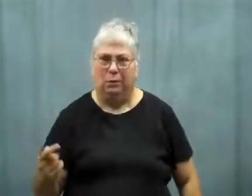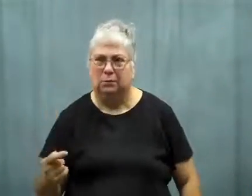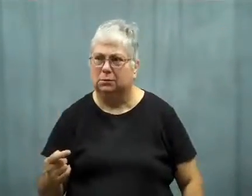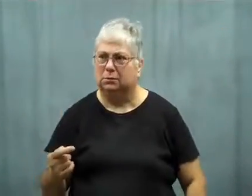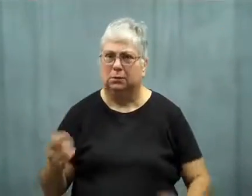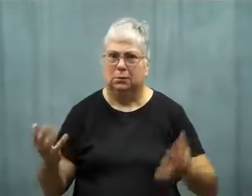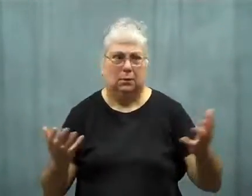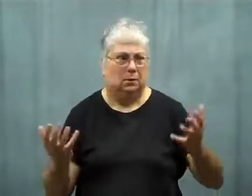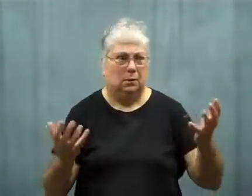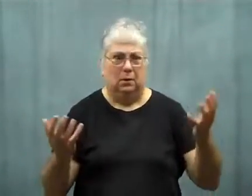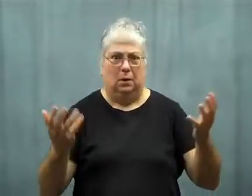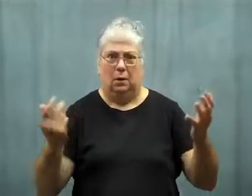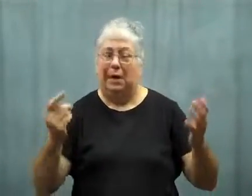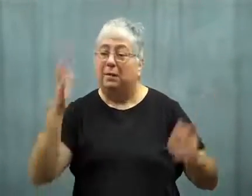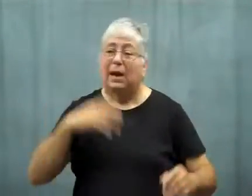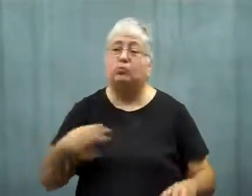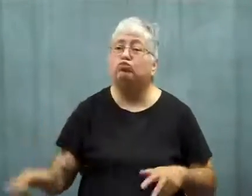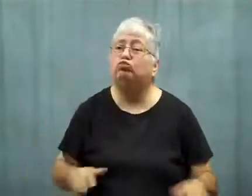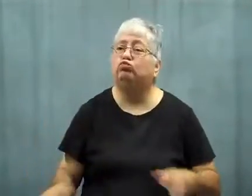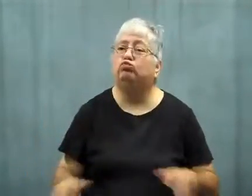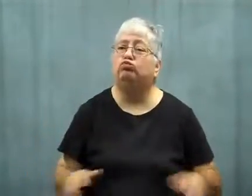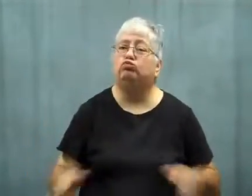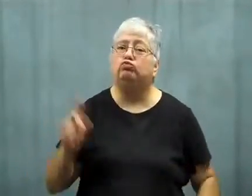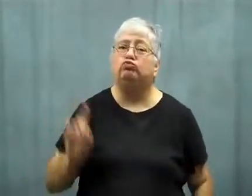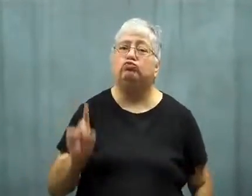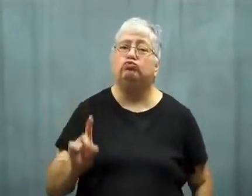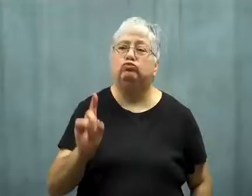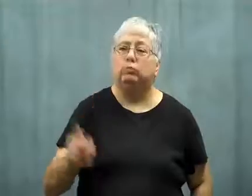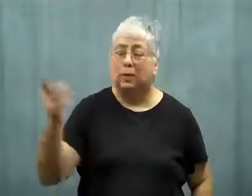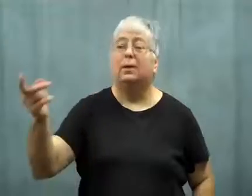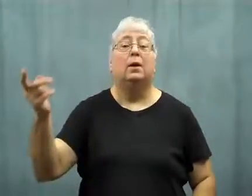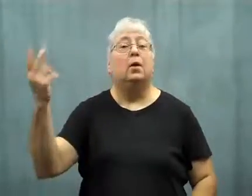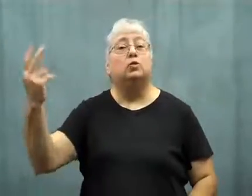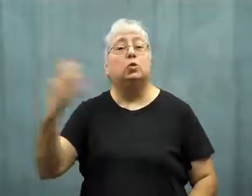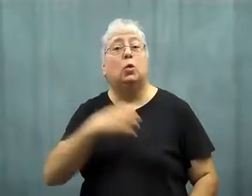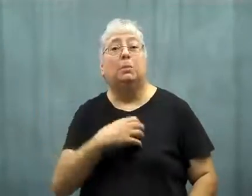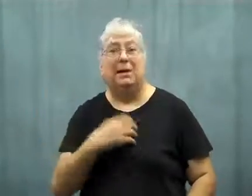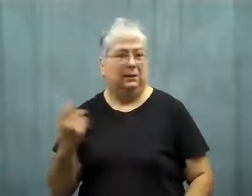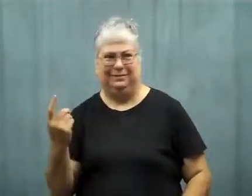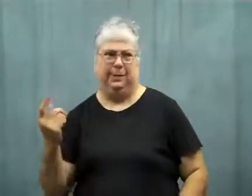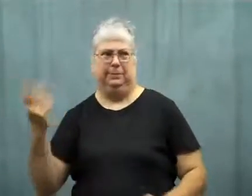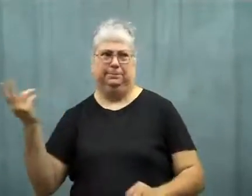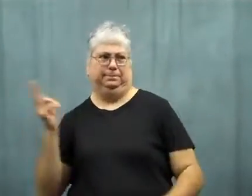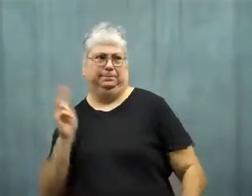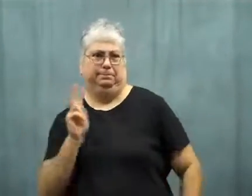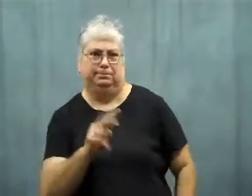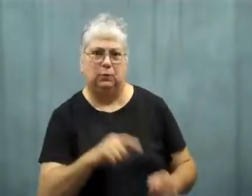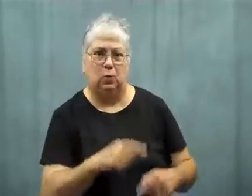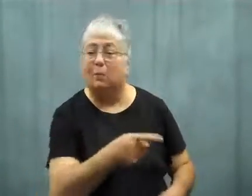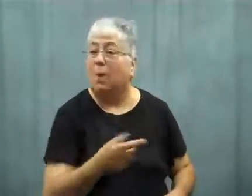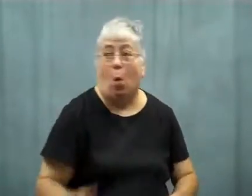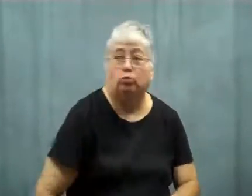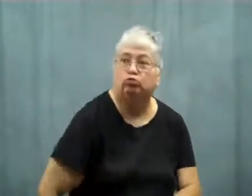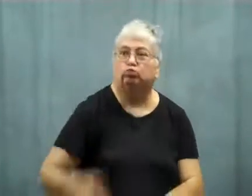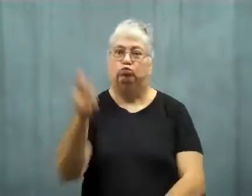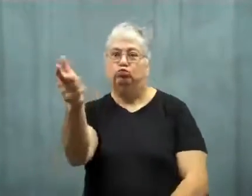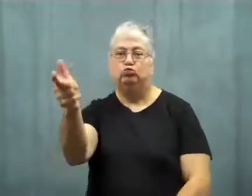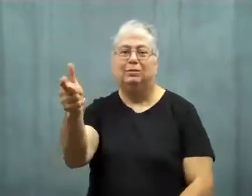He kept walking, the two officers approached him.